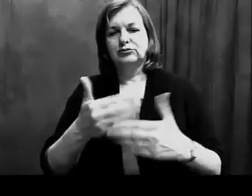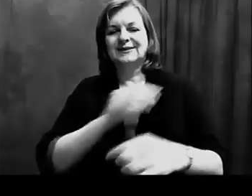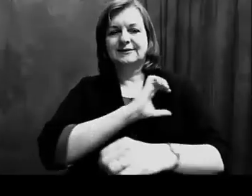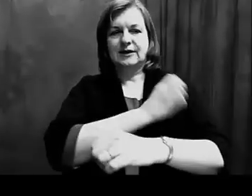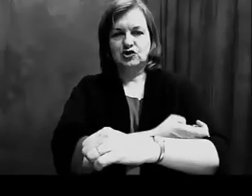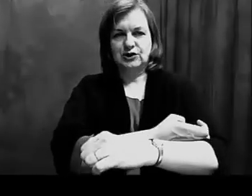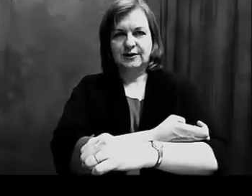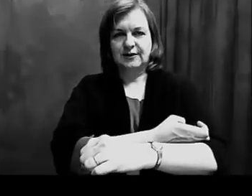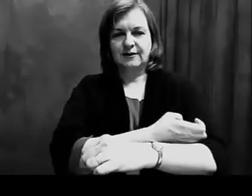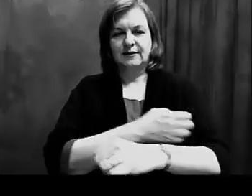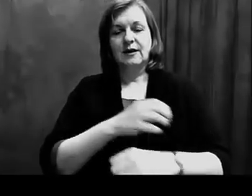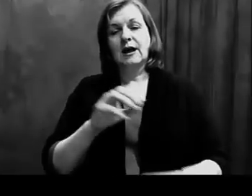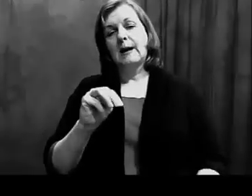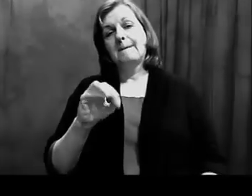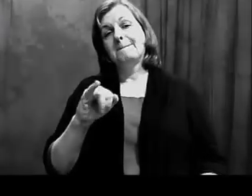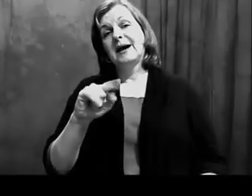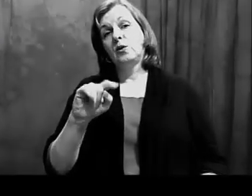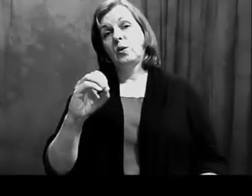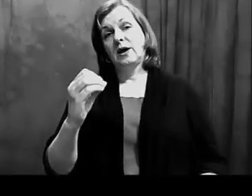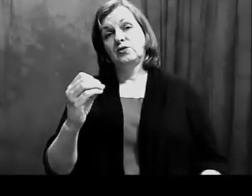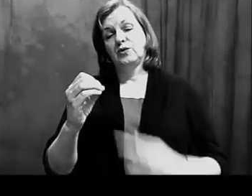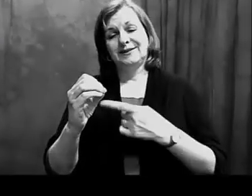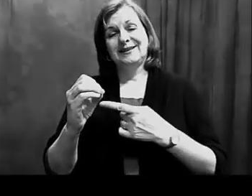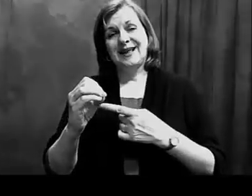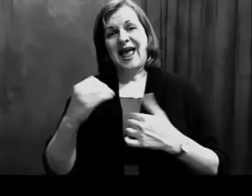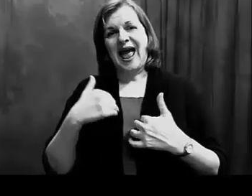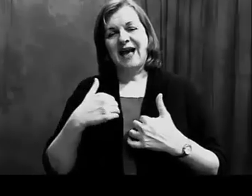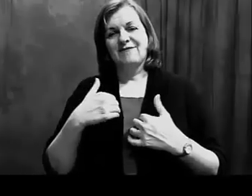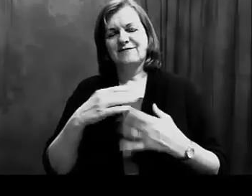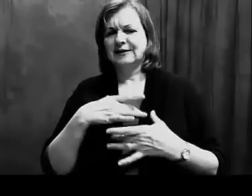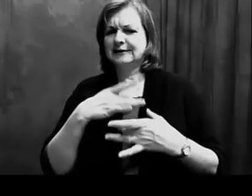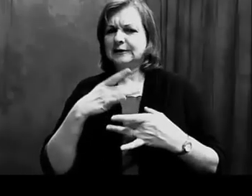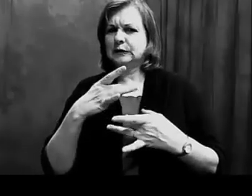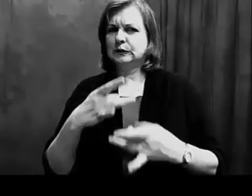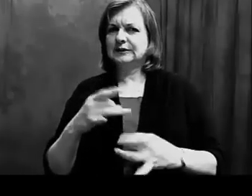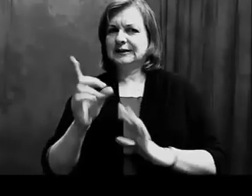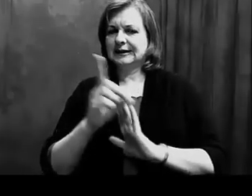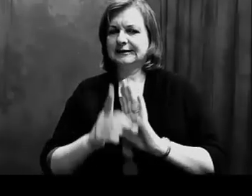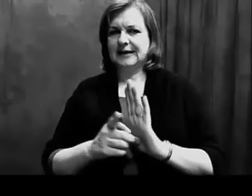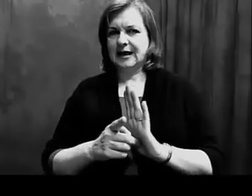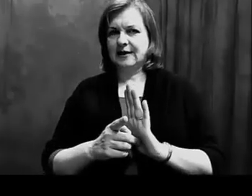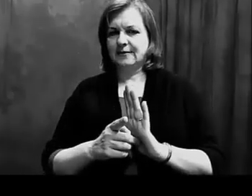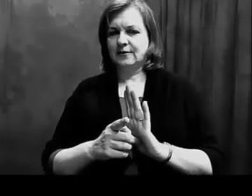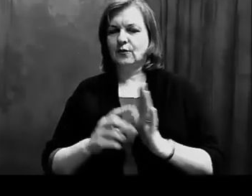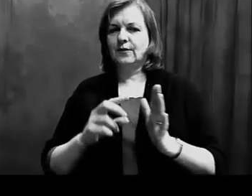for the mitochondria the mitochondria also have a very interesting